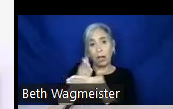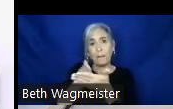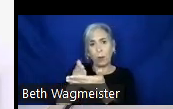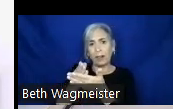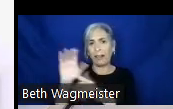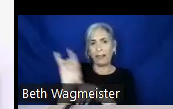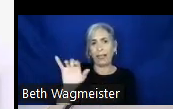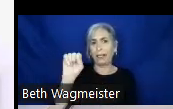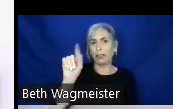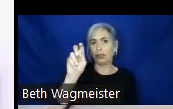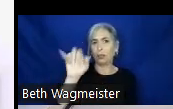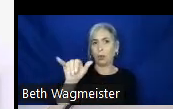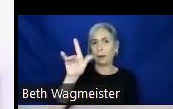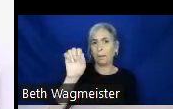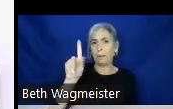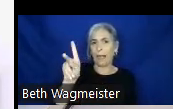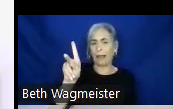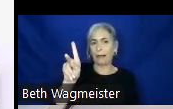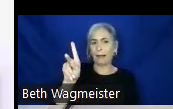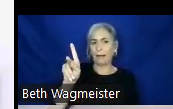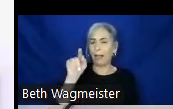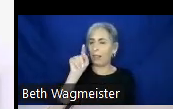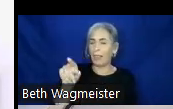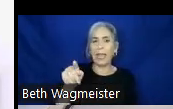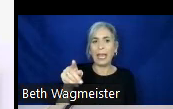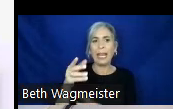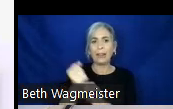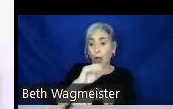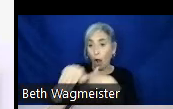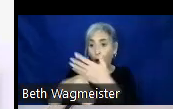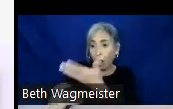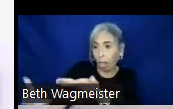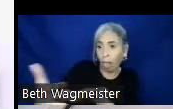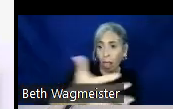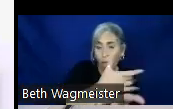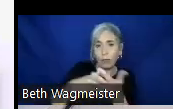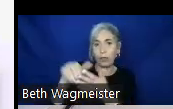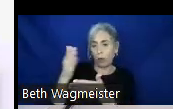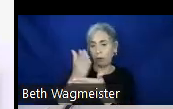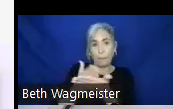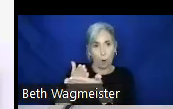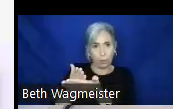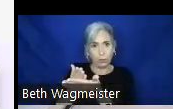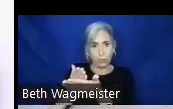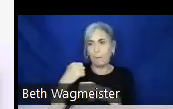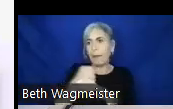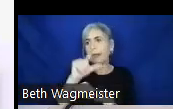have an accessibility tab. Story block takes the components and can make a gallery of them and can